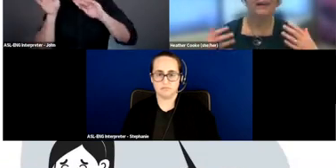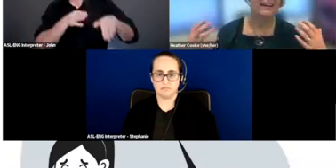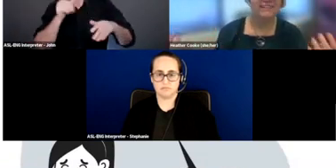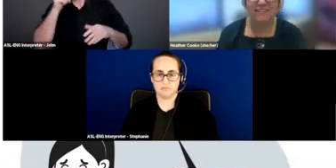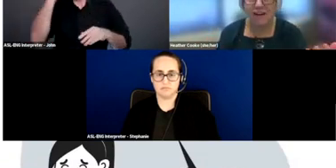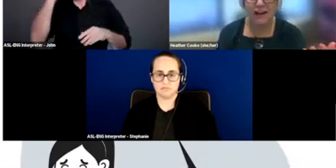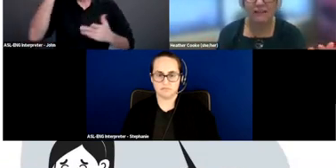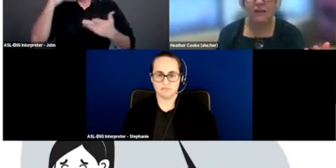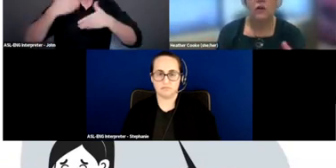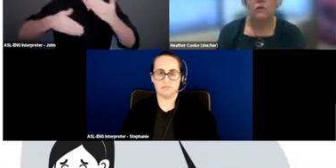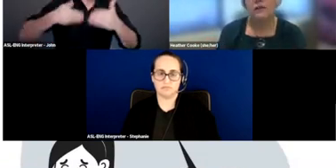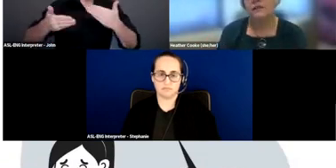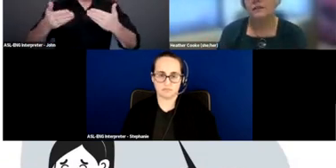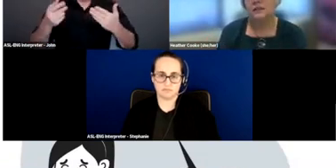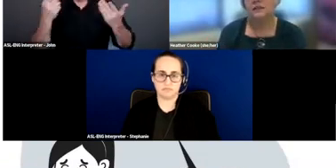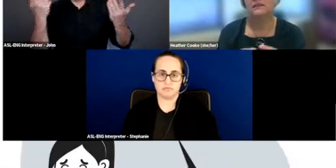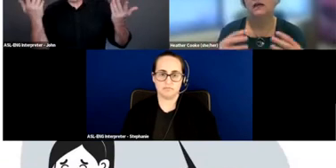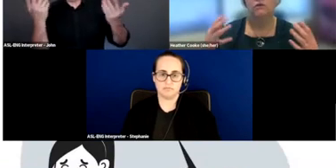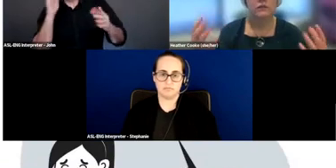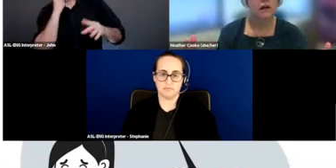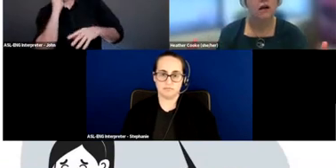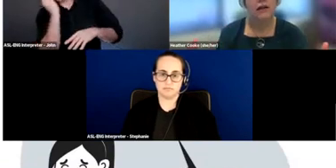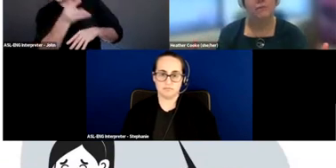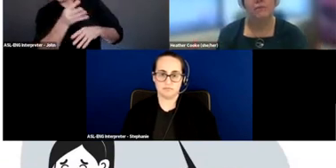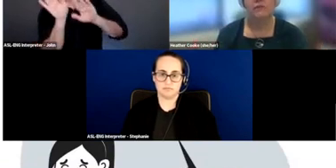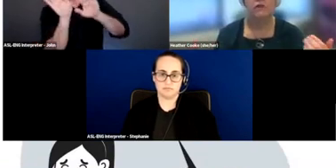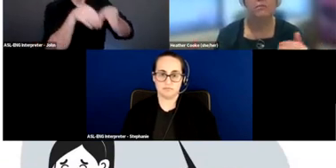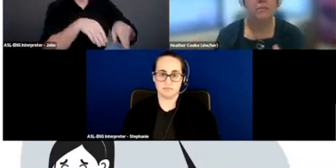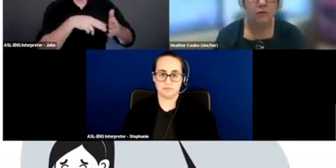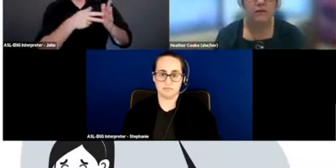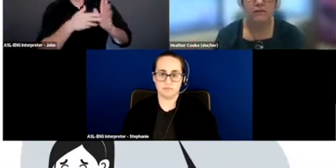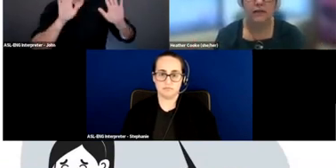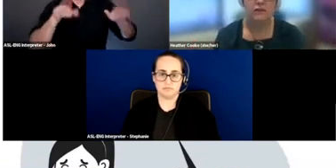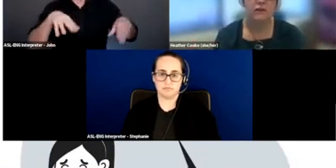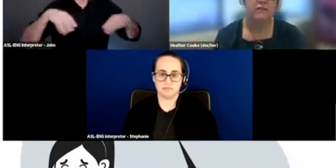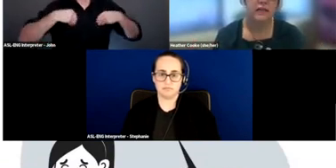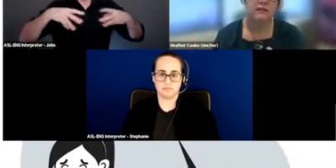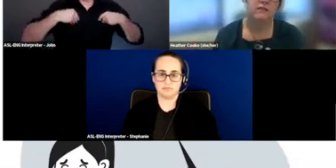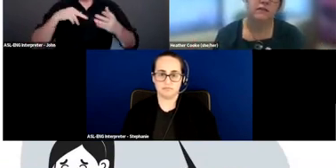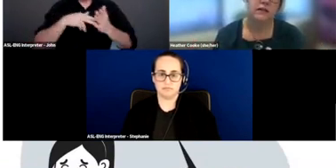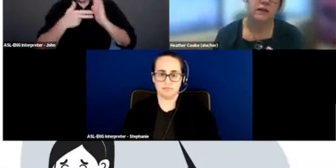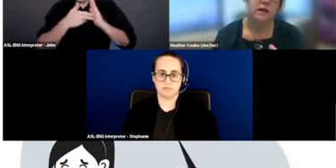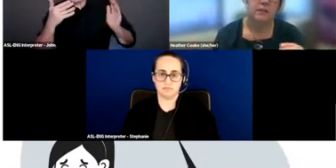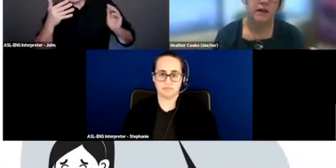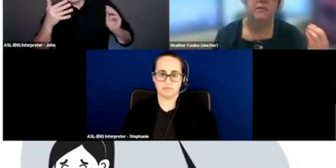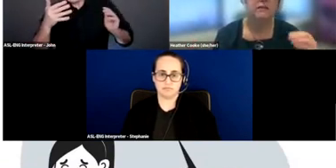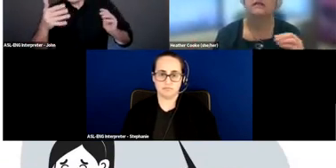importance of letting it slide really suggests how, over time, this ubiquitous nature of incivility becomes this